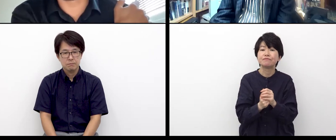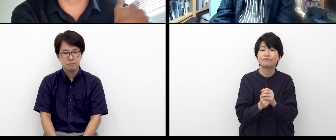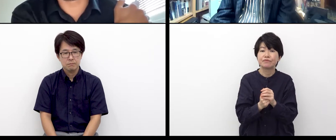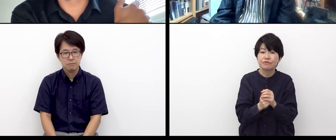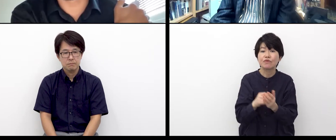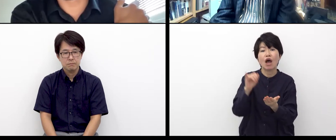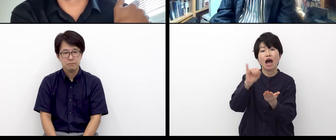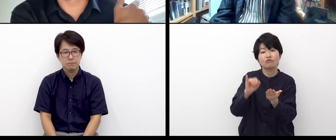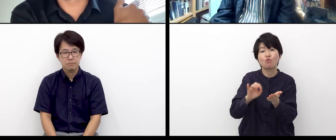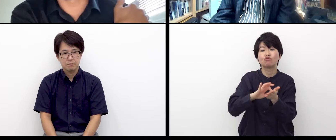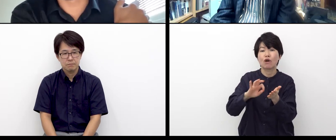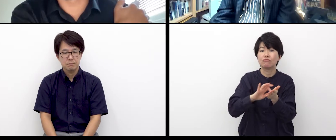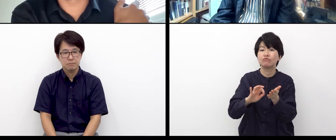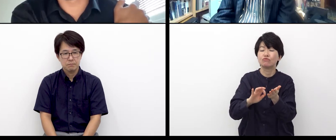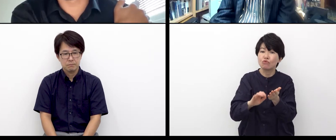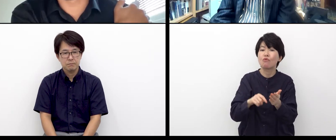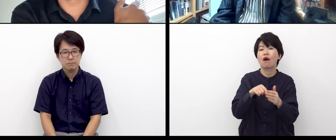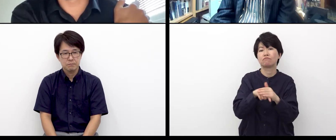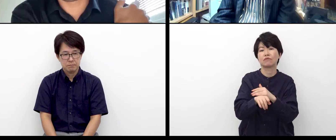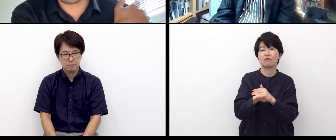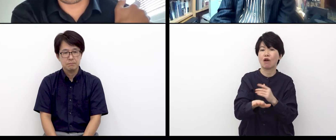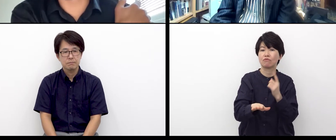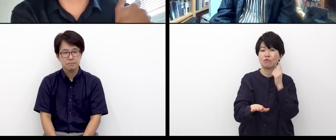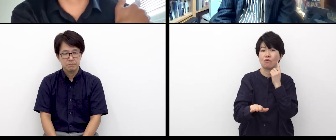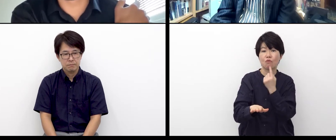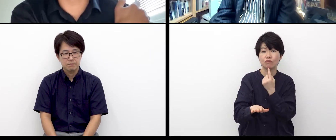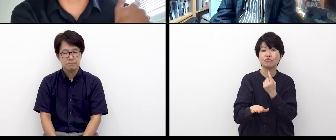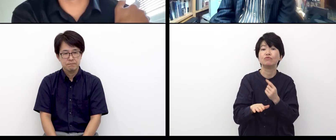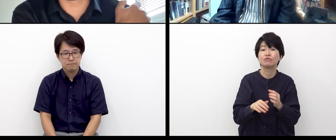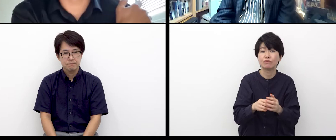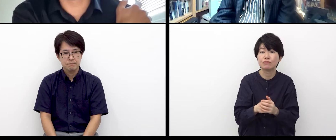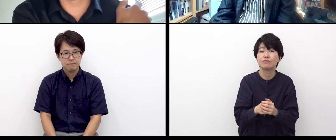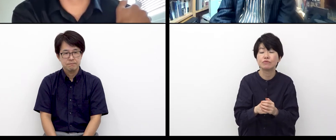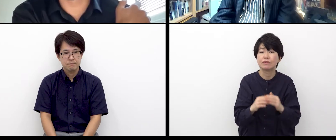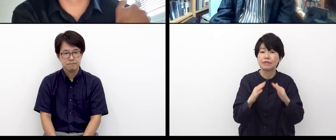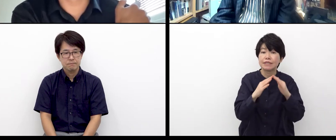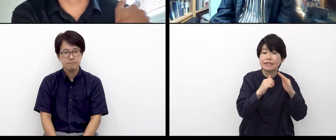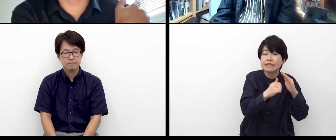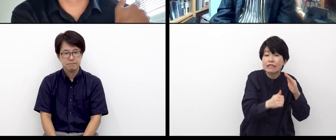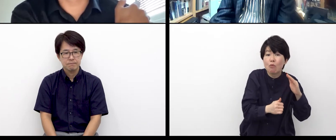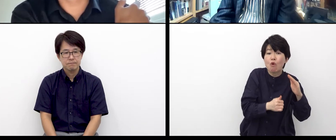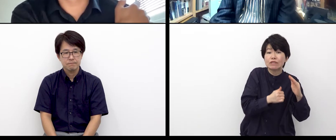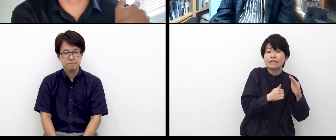art is tremendously important. As I said earlier, if we bring the topic of “hikikomori”,